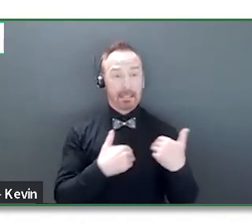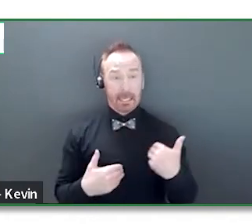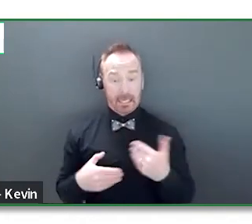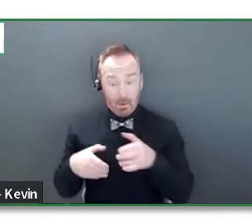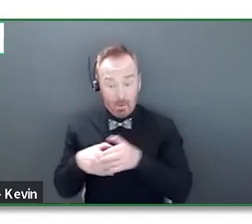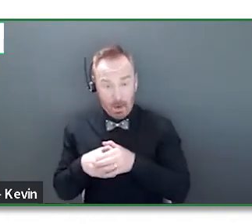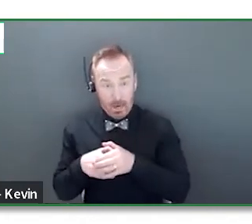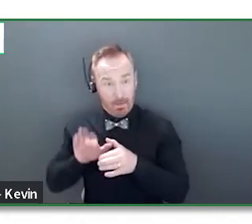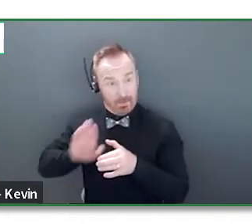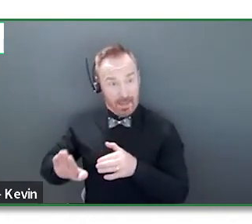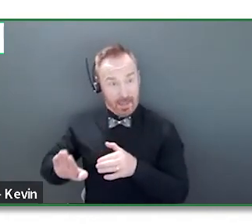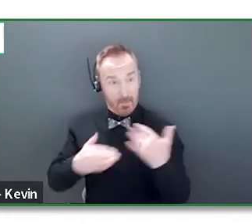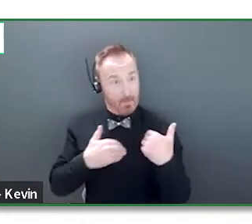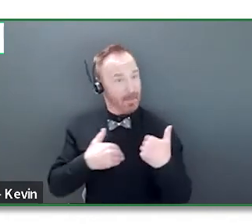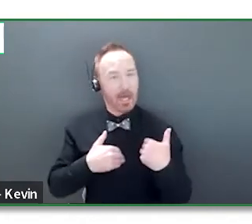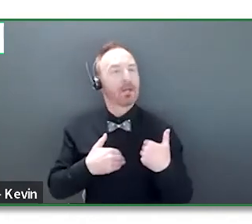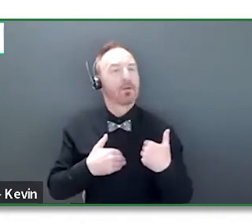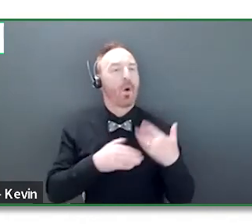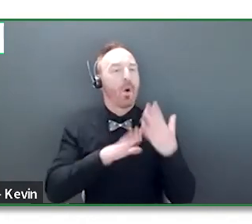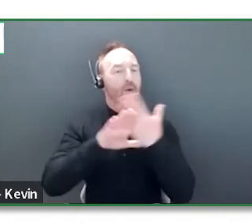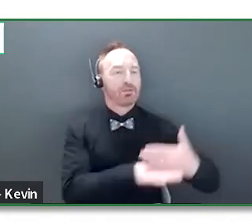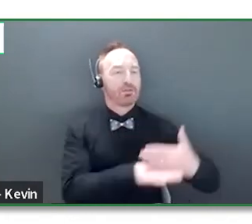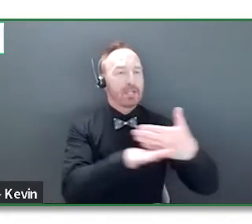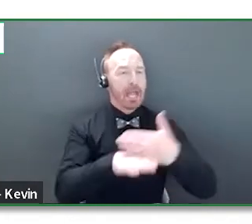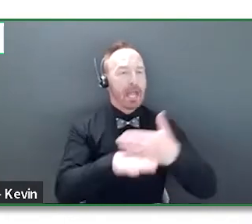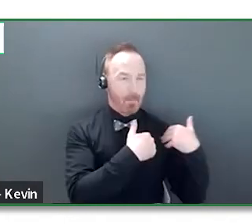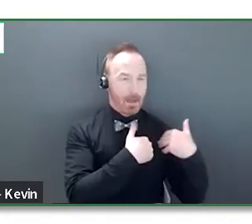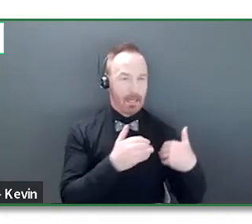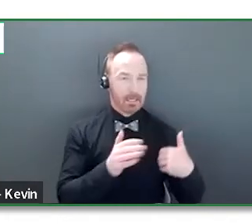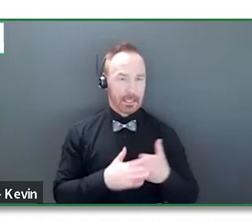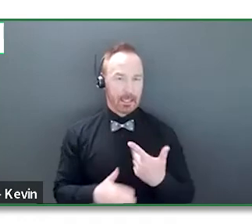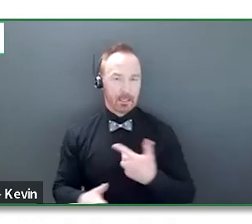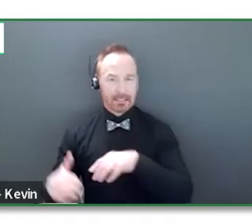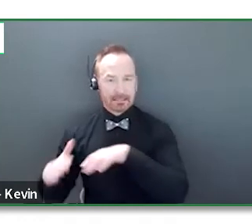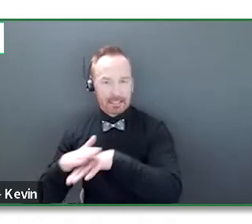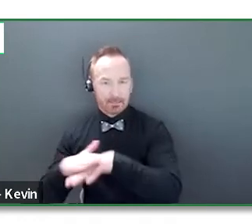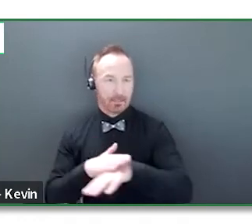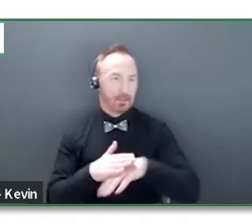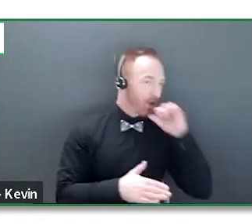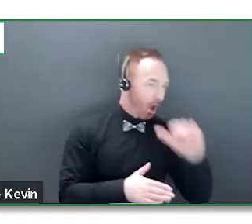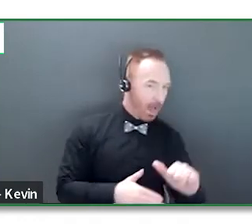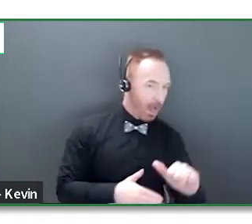what is not accessible and what is accessible right. Um it's it's